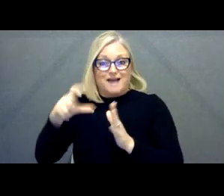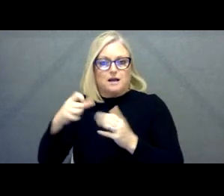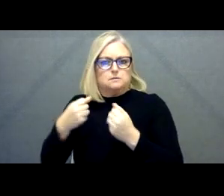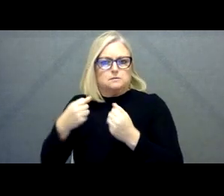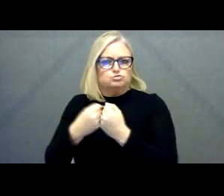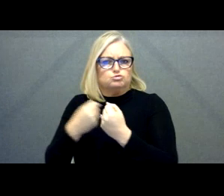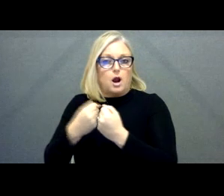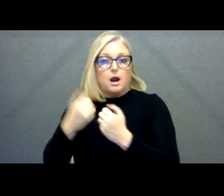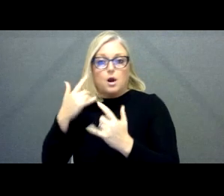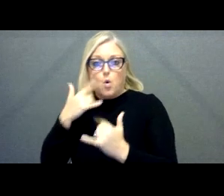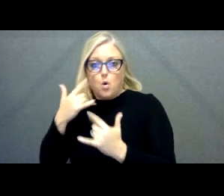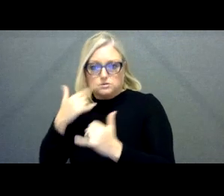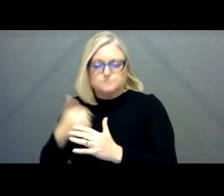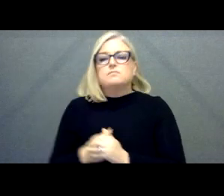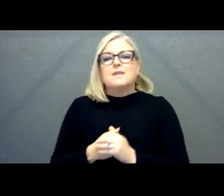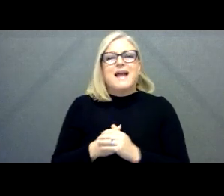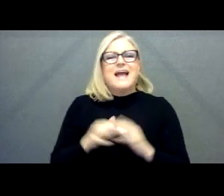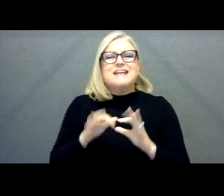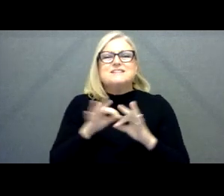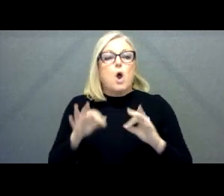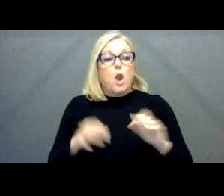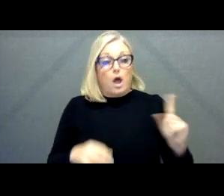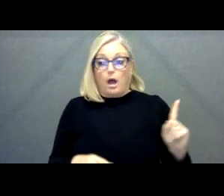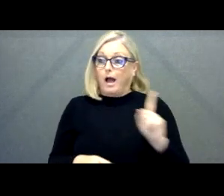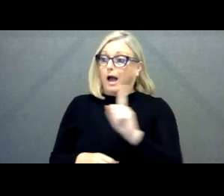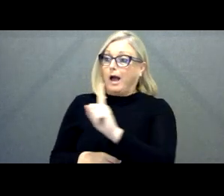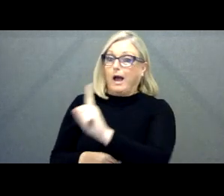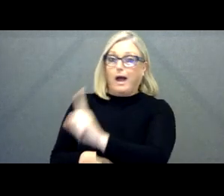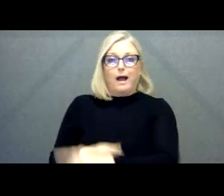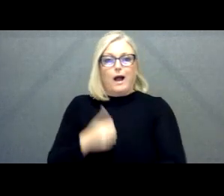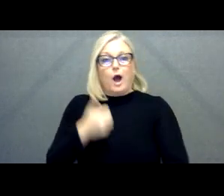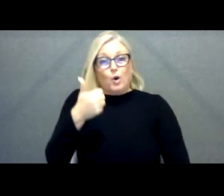and Alcohol Court this is great we'll take them we'll get they'll get sentence and they'll get an